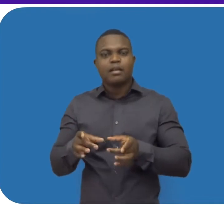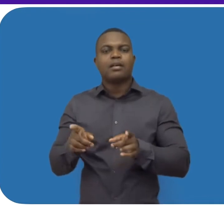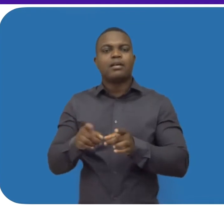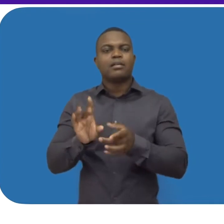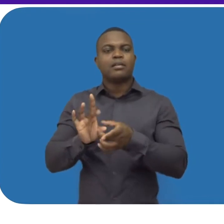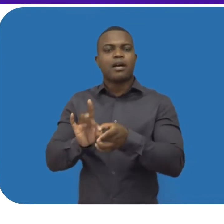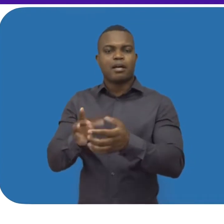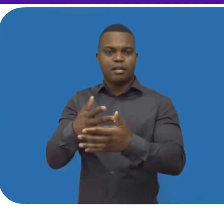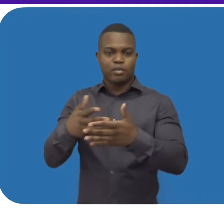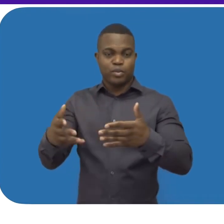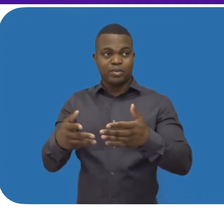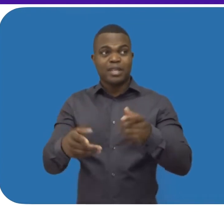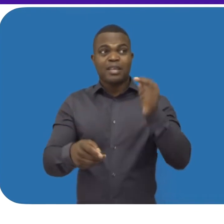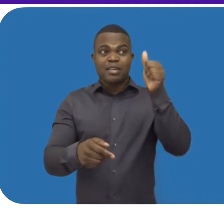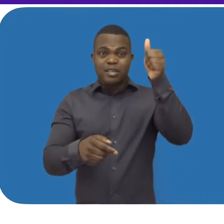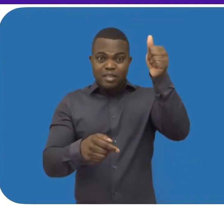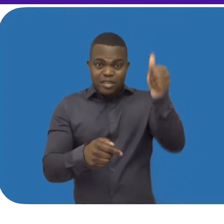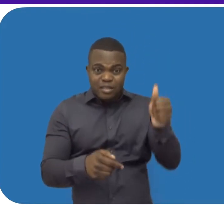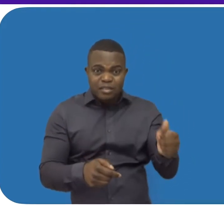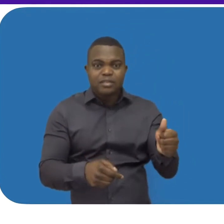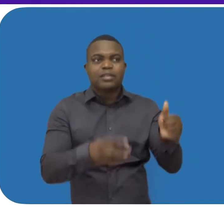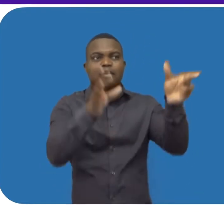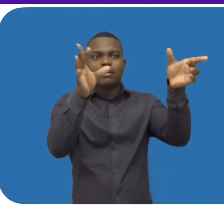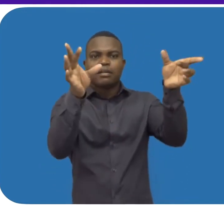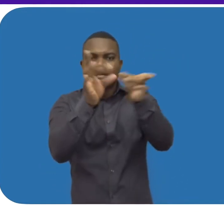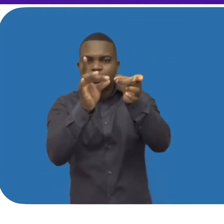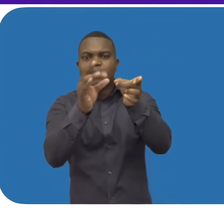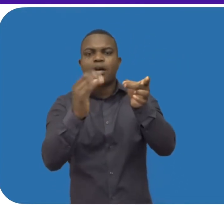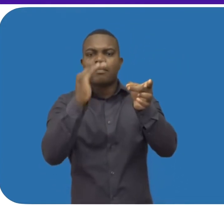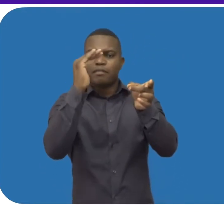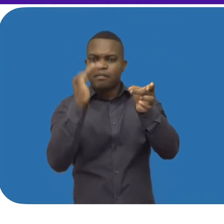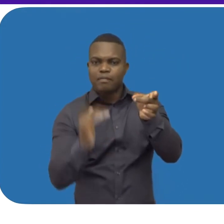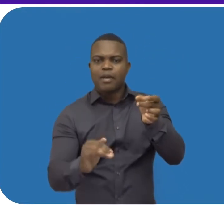every entry also lists the ISO and glottolog codes of the language